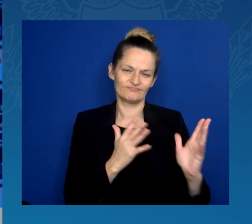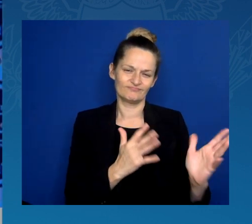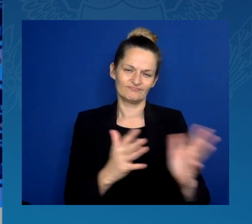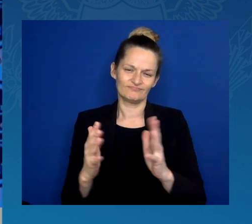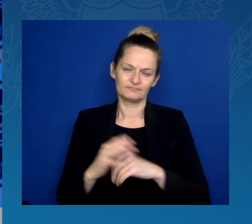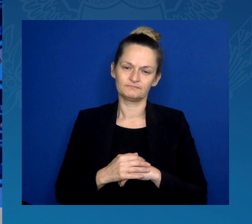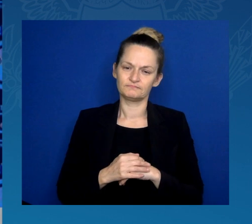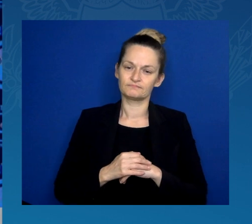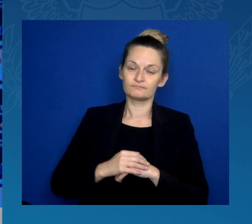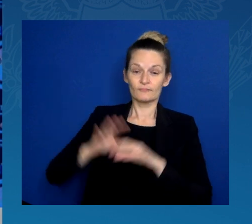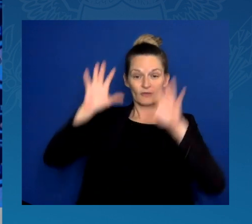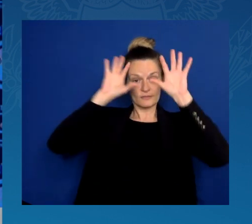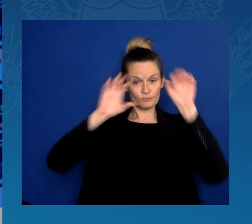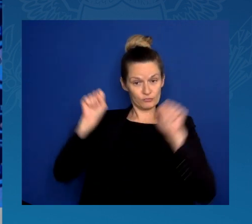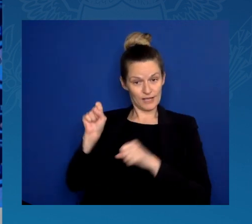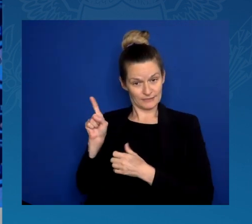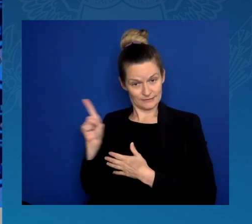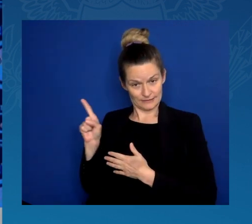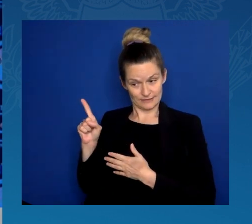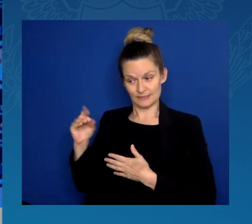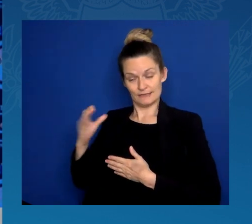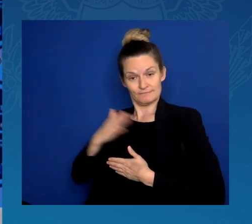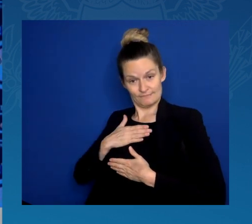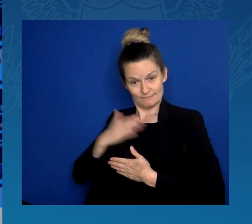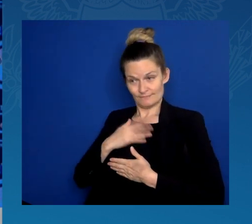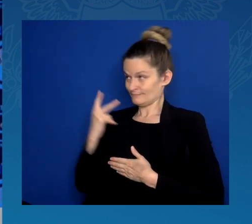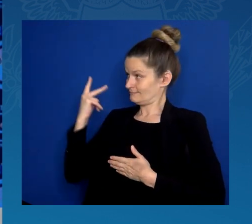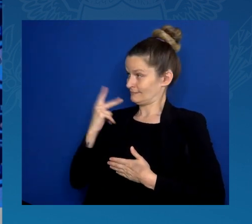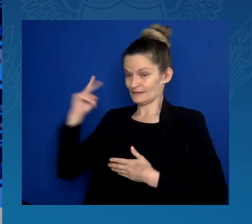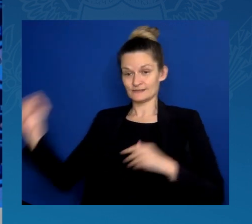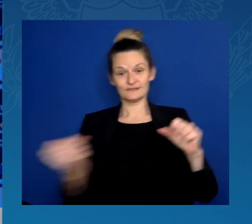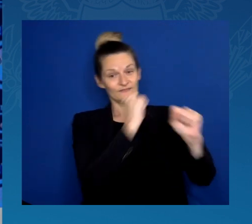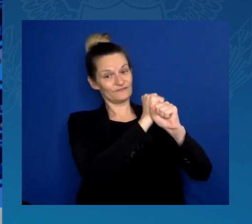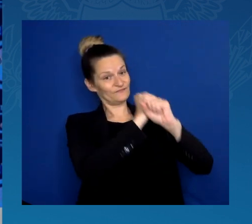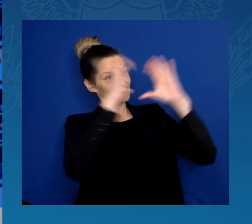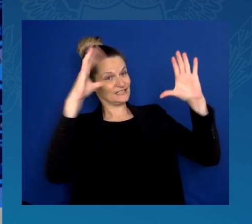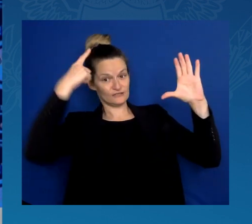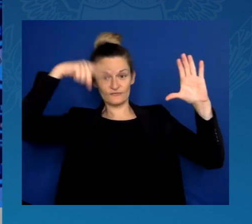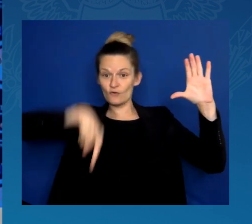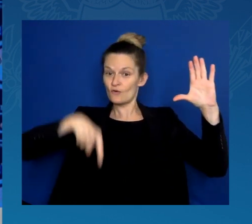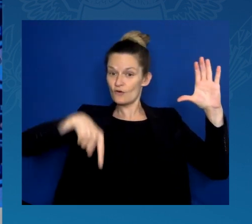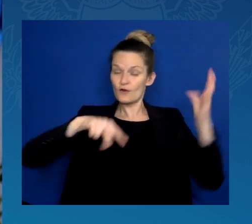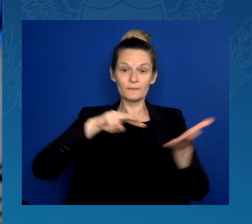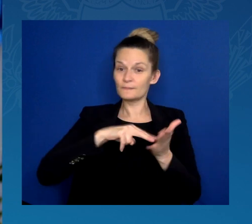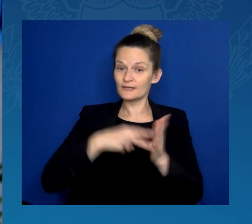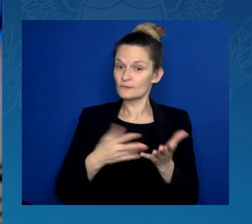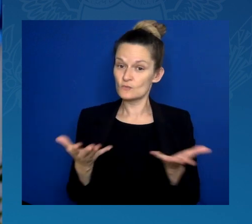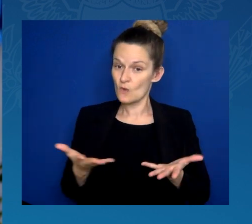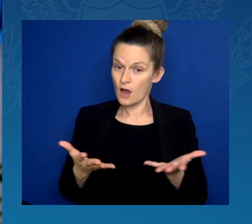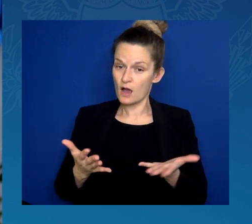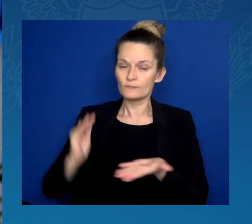also means lowering costs for Americans. Today, we learned that last month